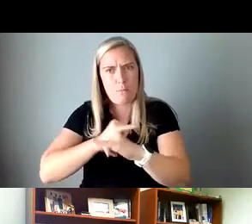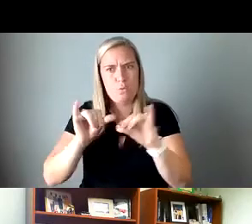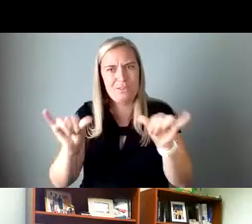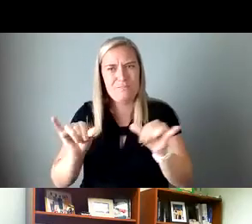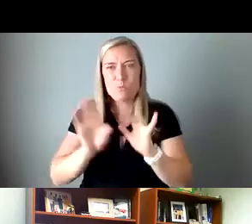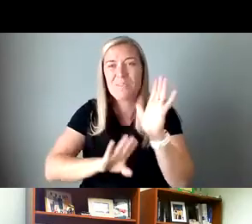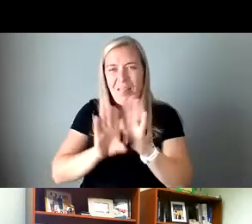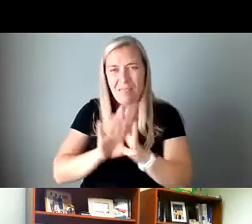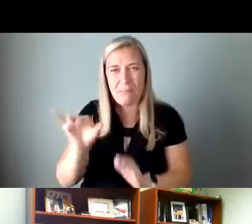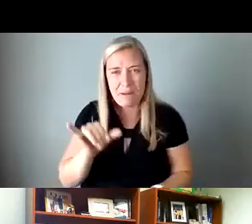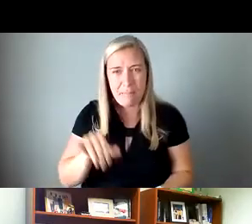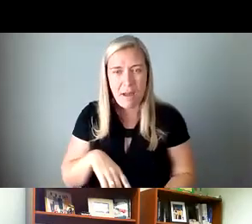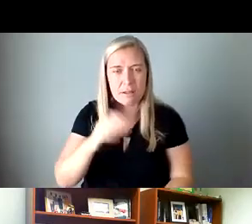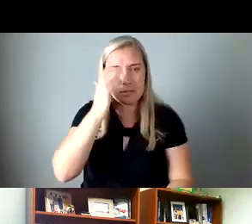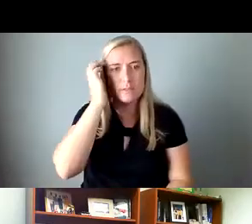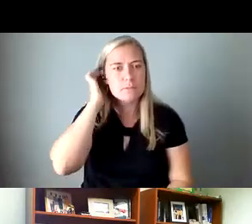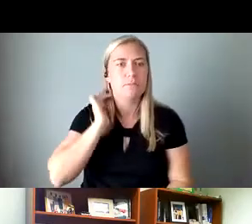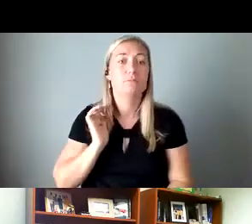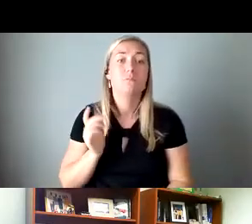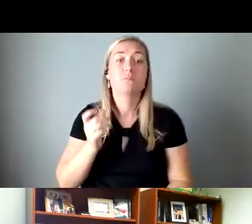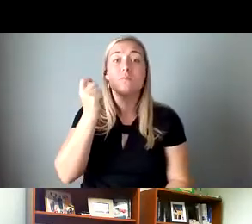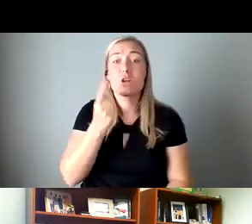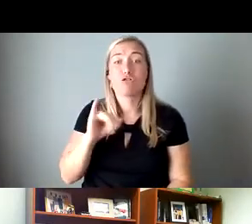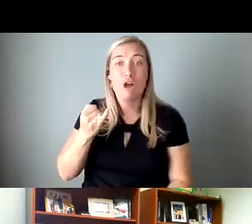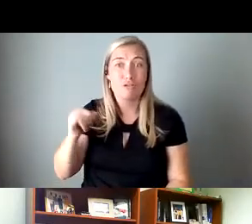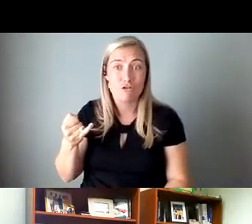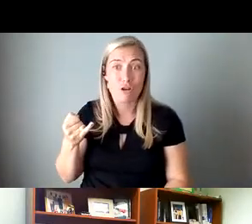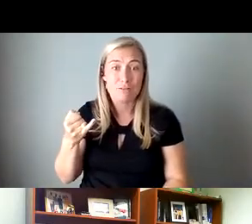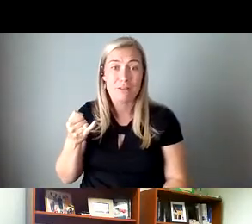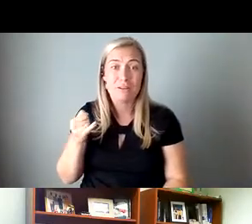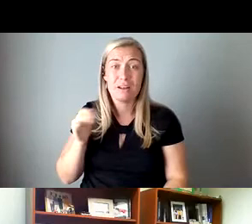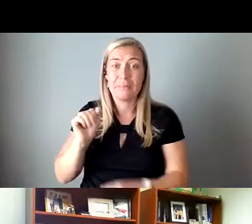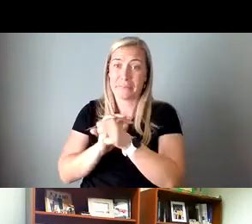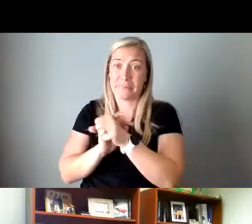This time though with Johnson & Johnson the spike protein gene is embedded in another virus called